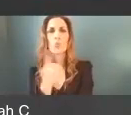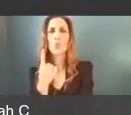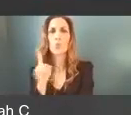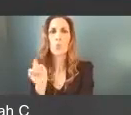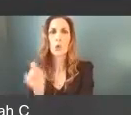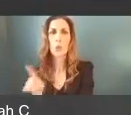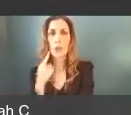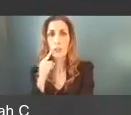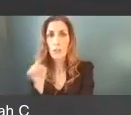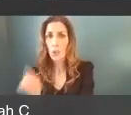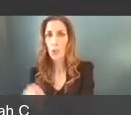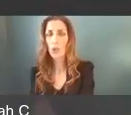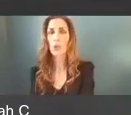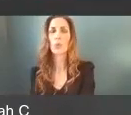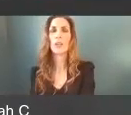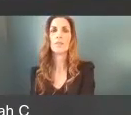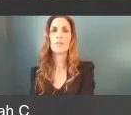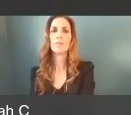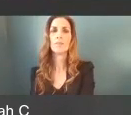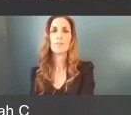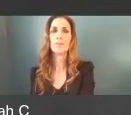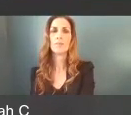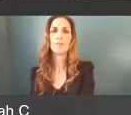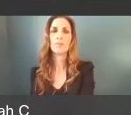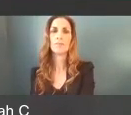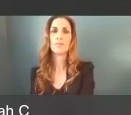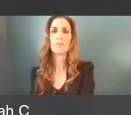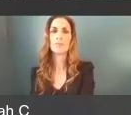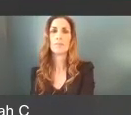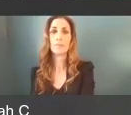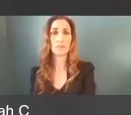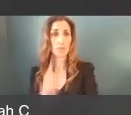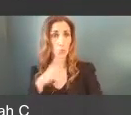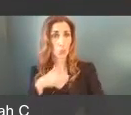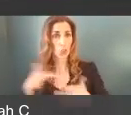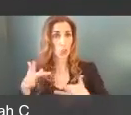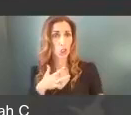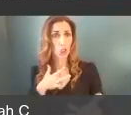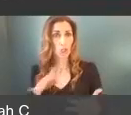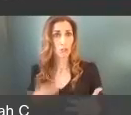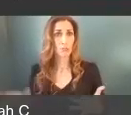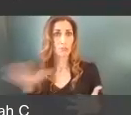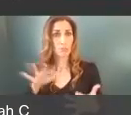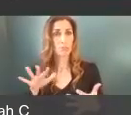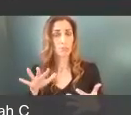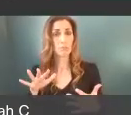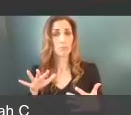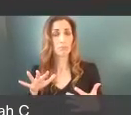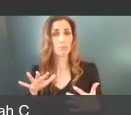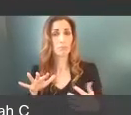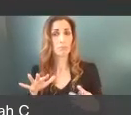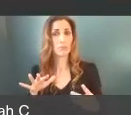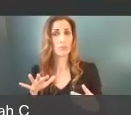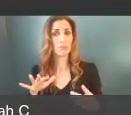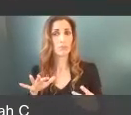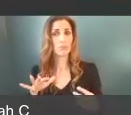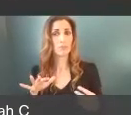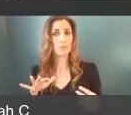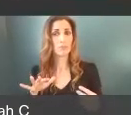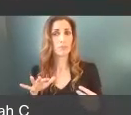you. Are you concerned at all that the rest of the state will get to the folks in the 1B